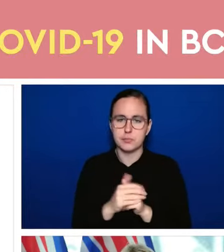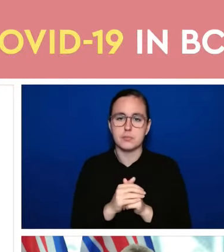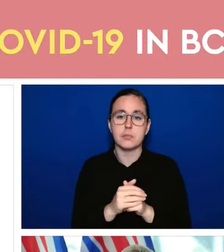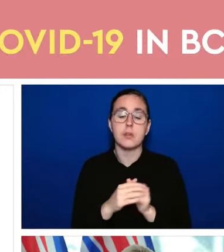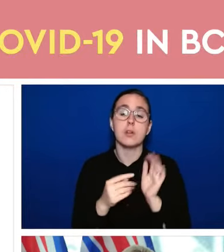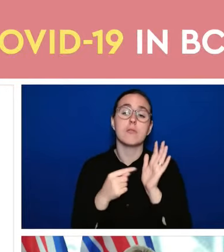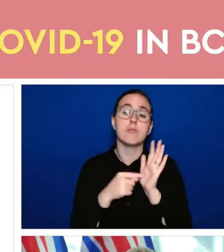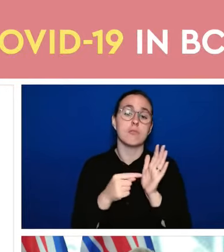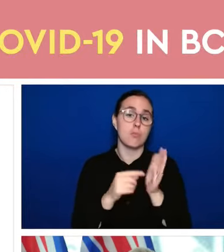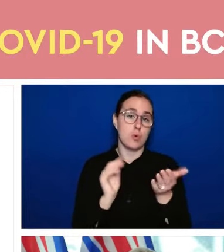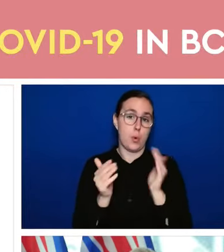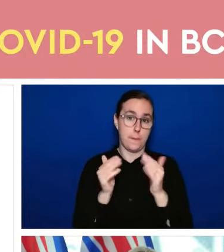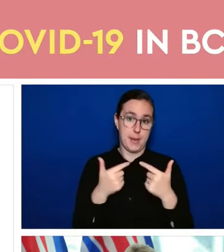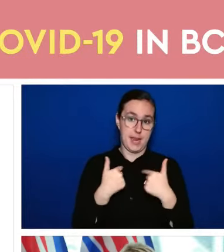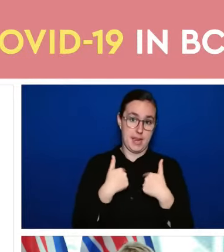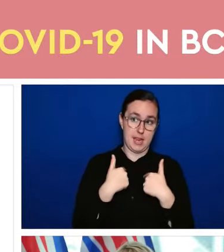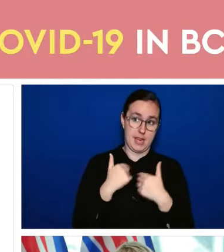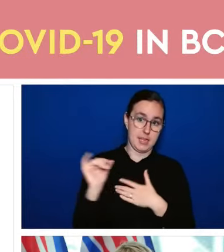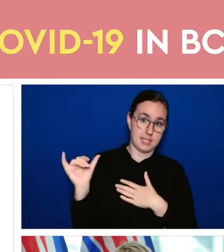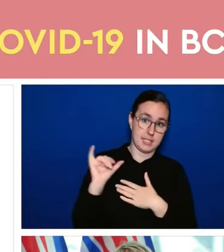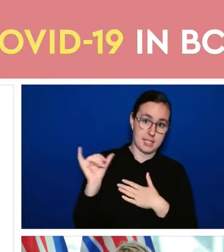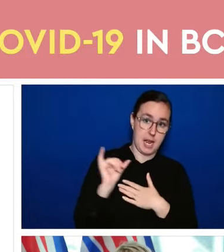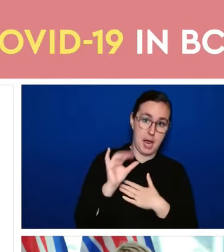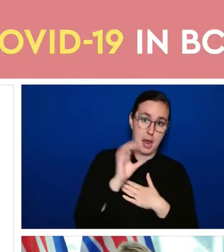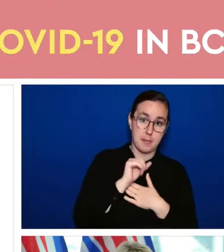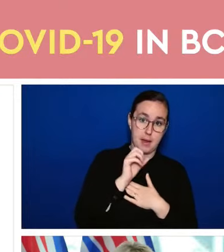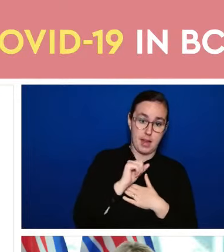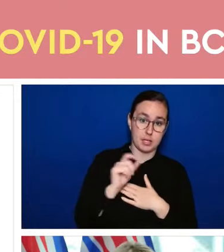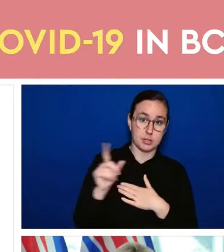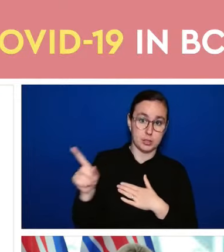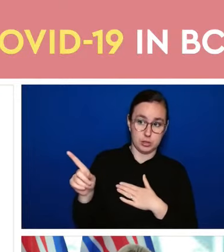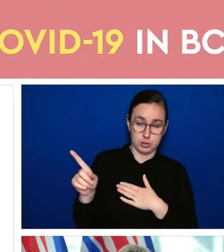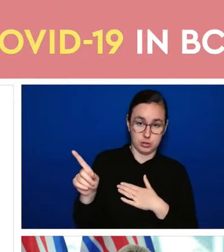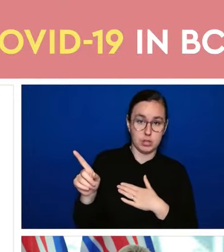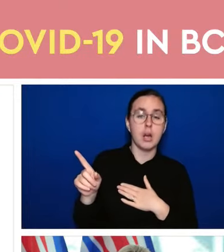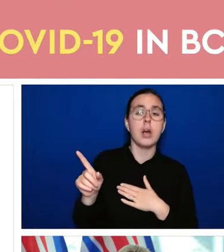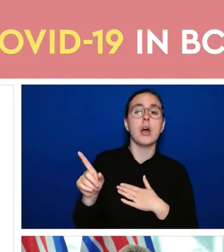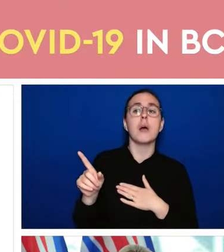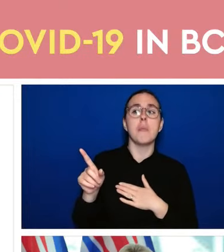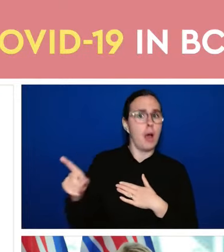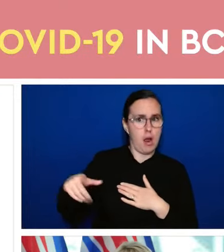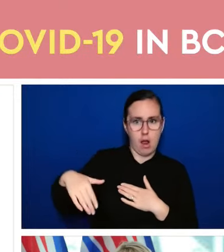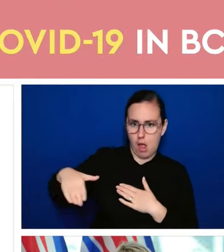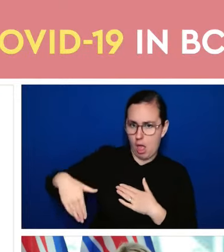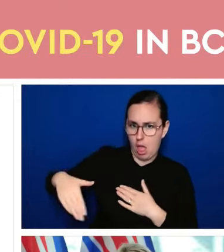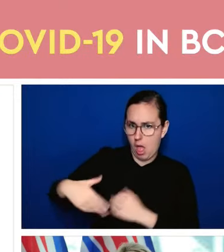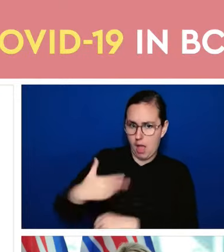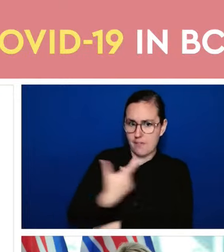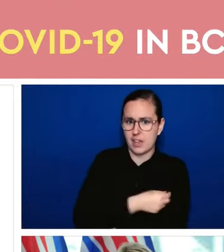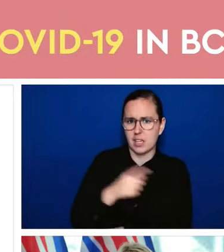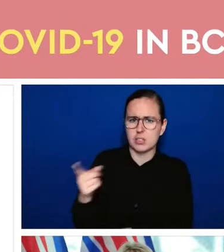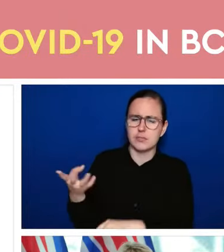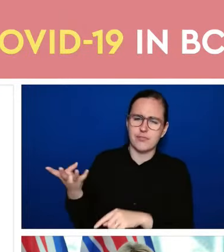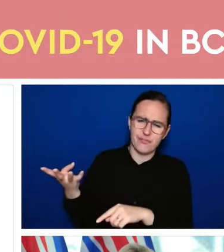risk of sap a by four times from somebody who spent vaccinated with three doses. And twice as